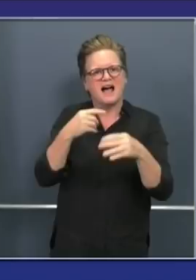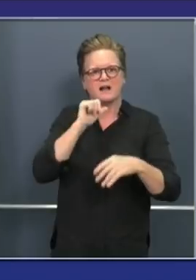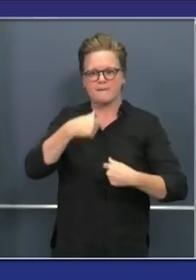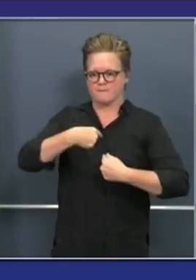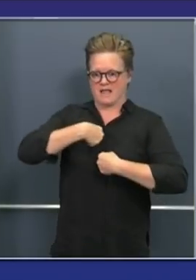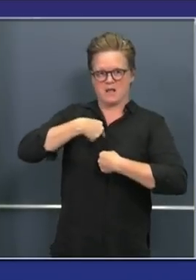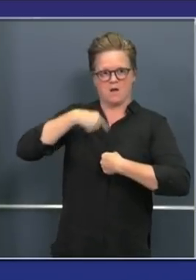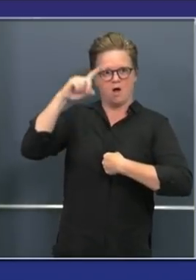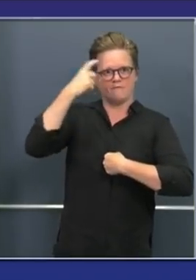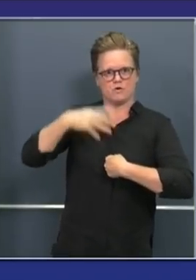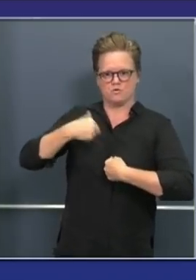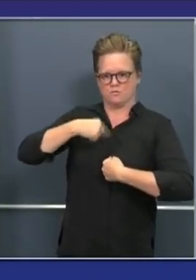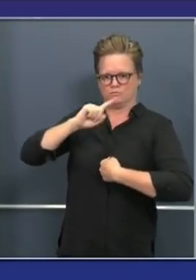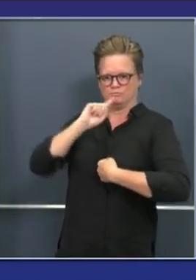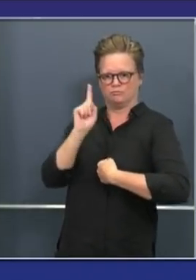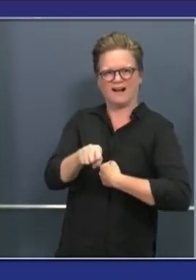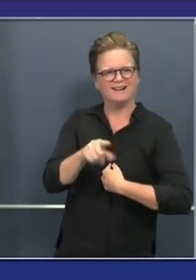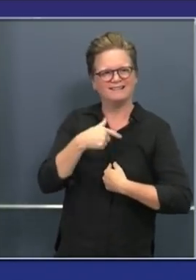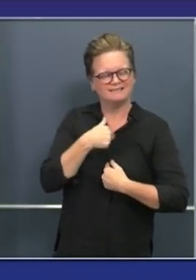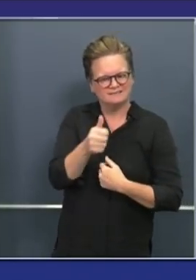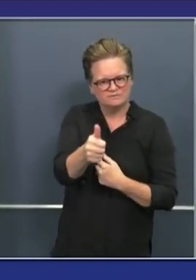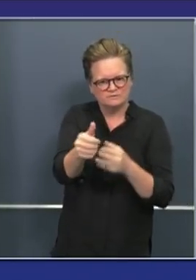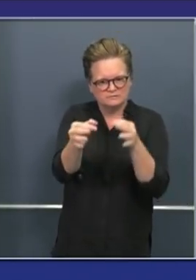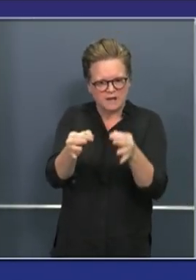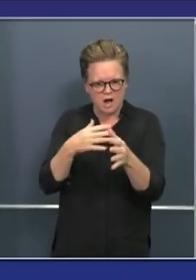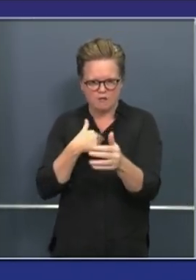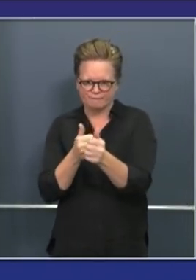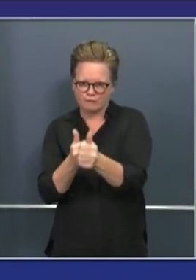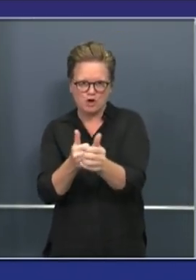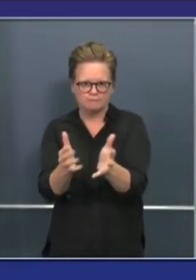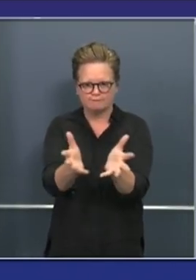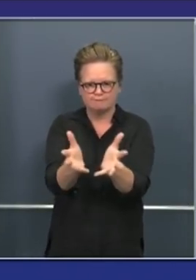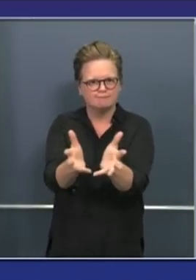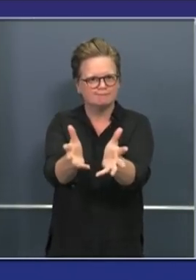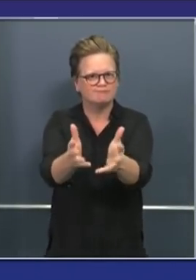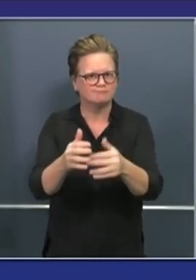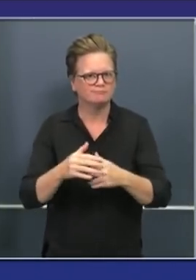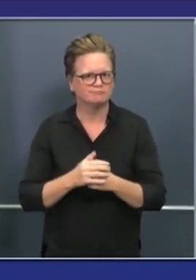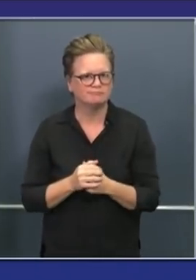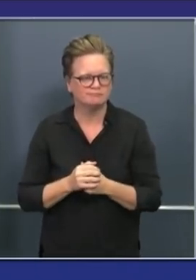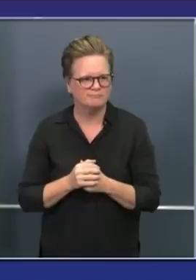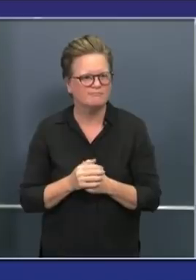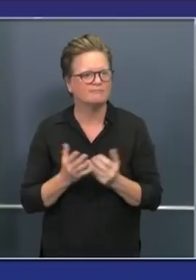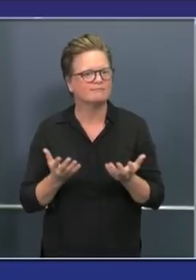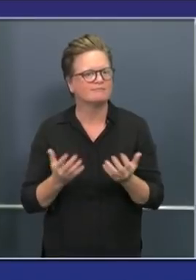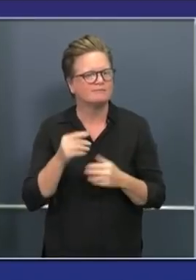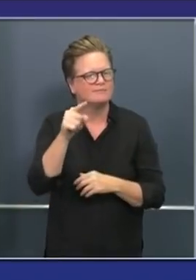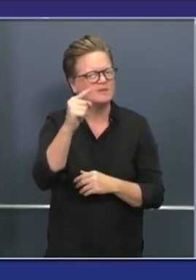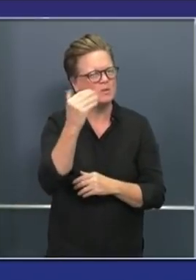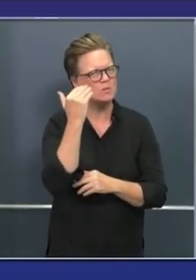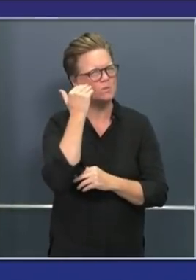LOCALISM TO BE THE THRUST AND THE GUIDE TO ULTIMATELY MAKING THE DETERMINATION OF WHEN TO